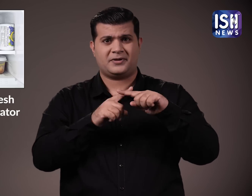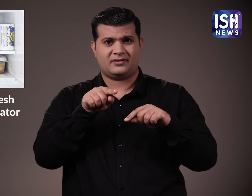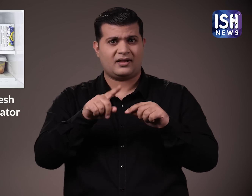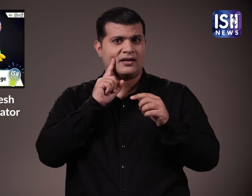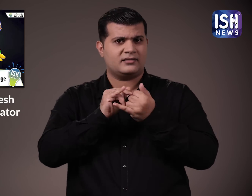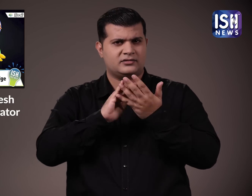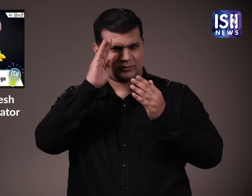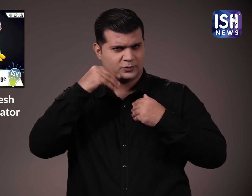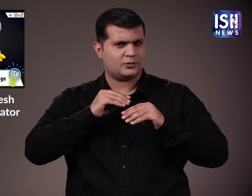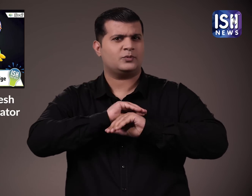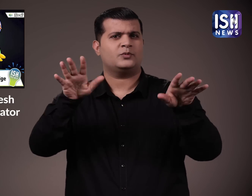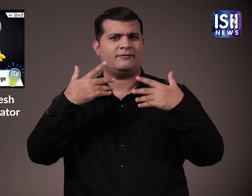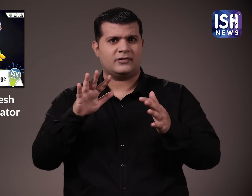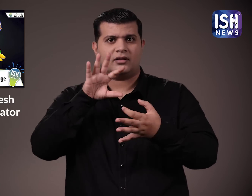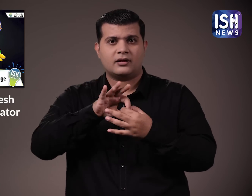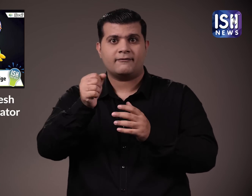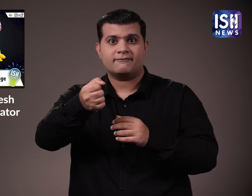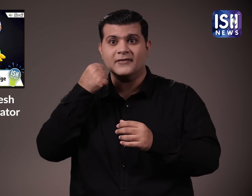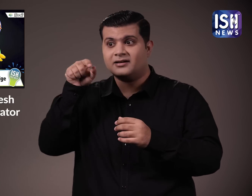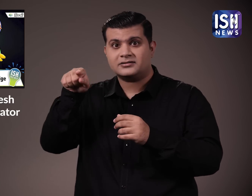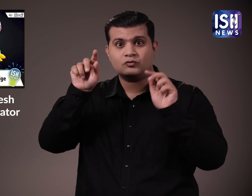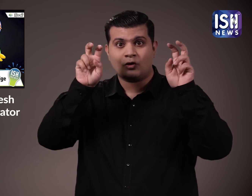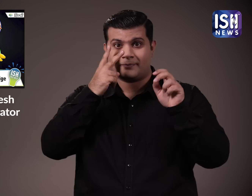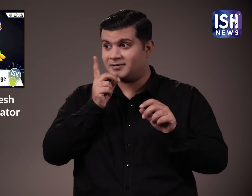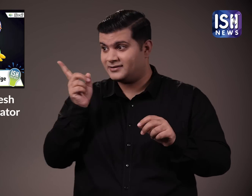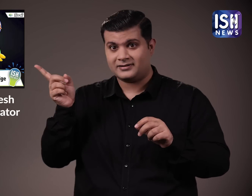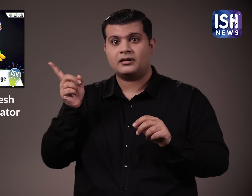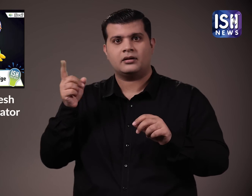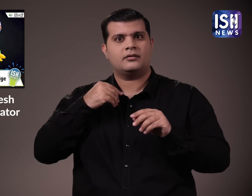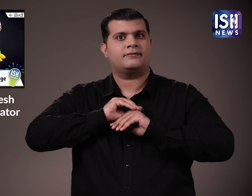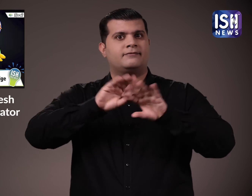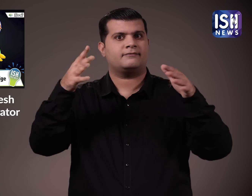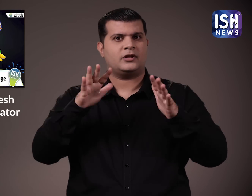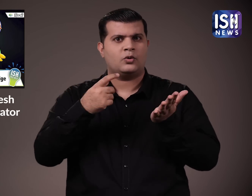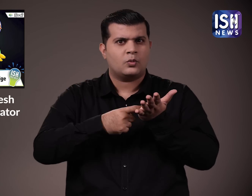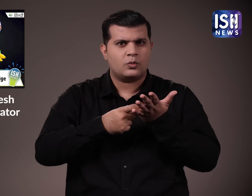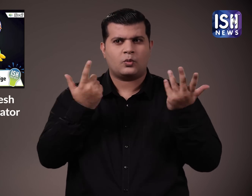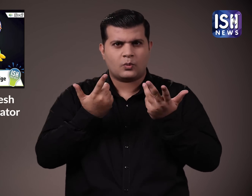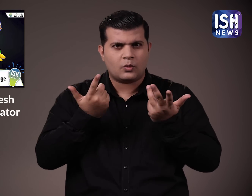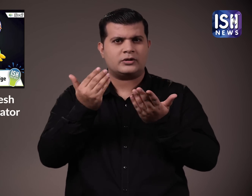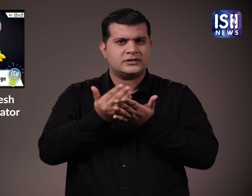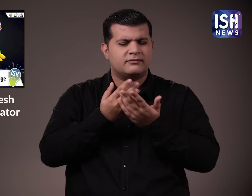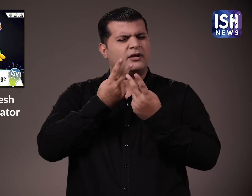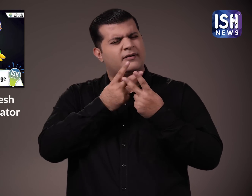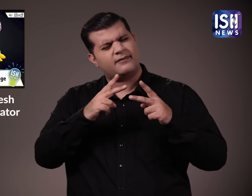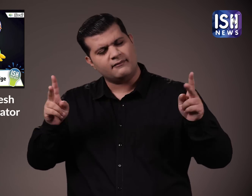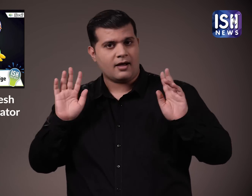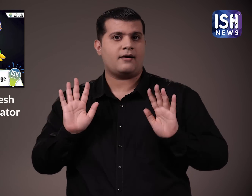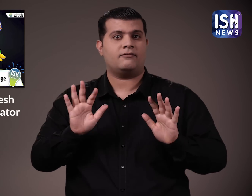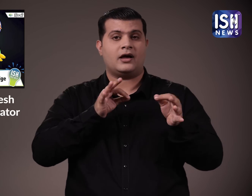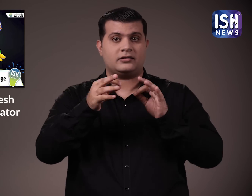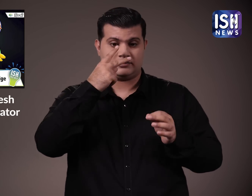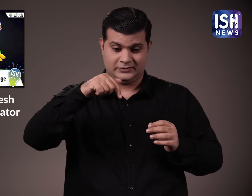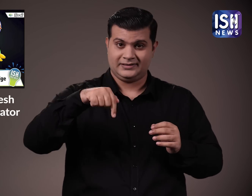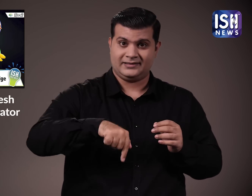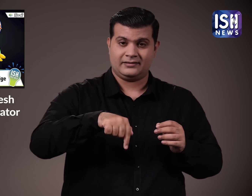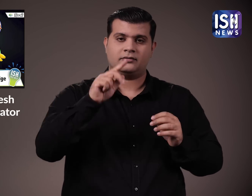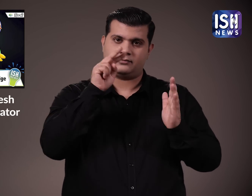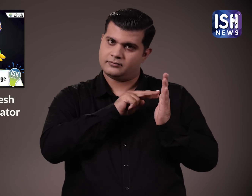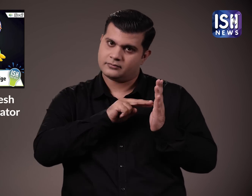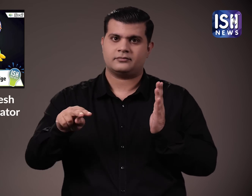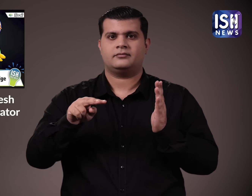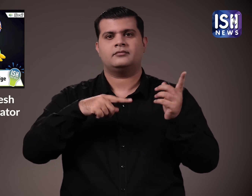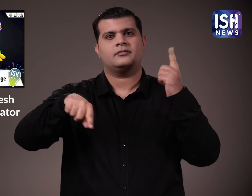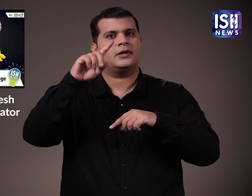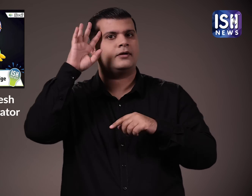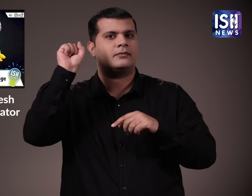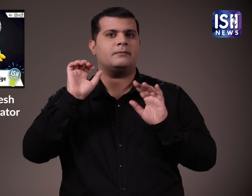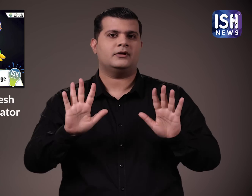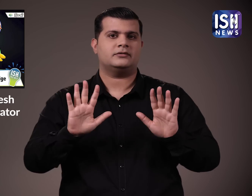ISH had released a video on the items that must never be refrigerated. You can watch the video here.